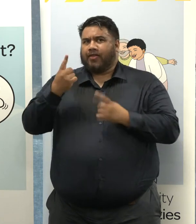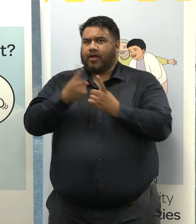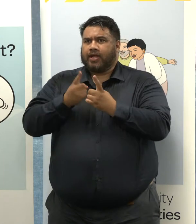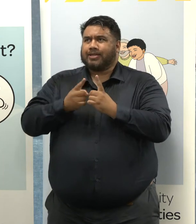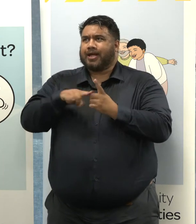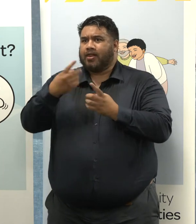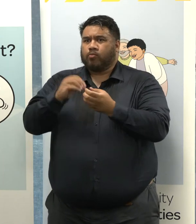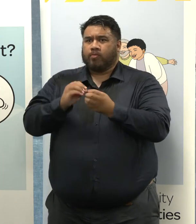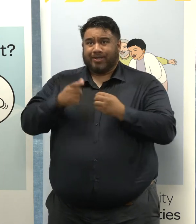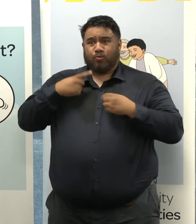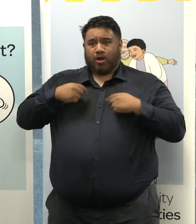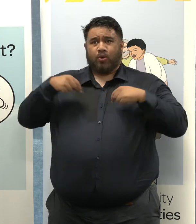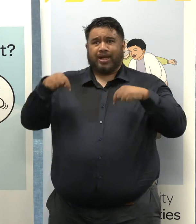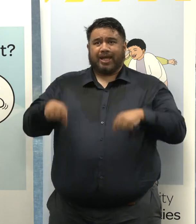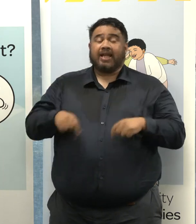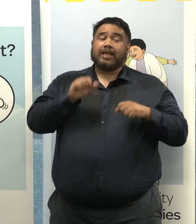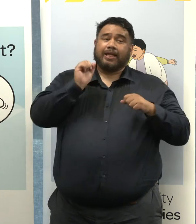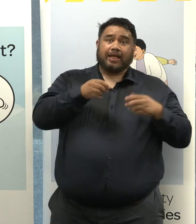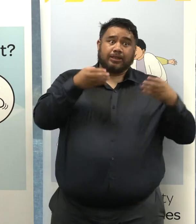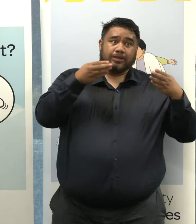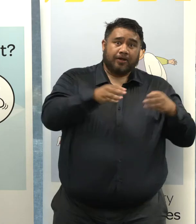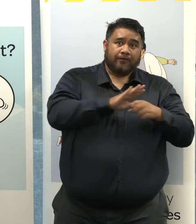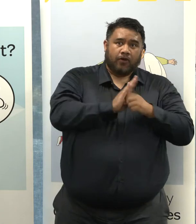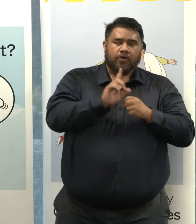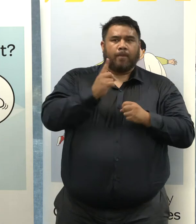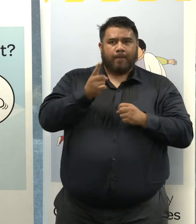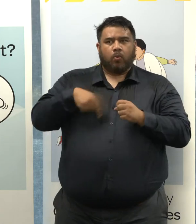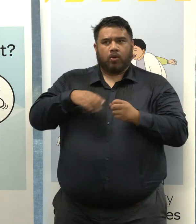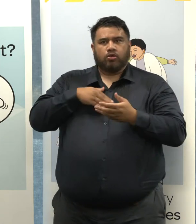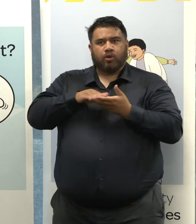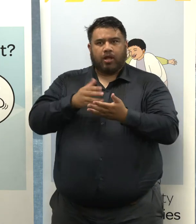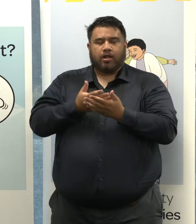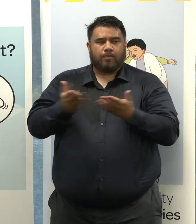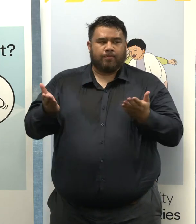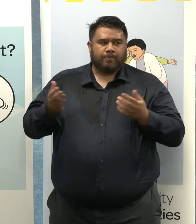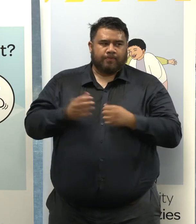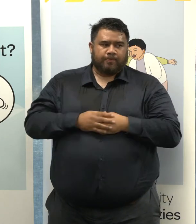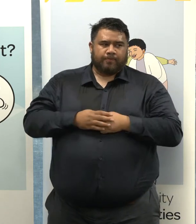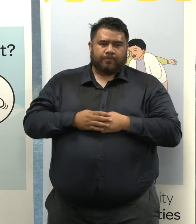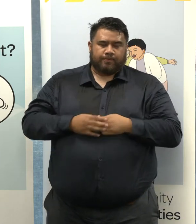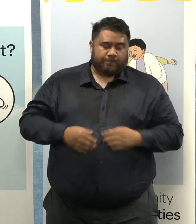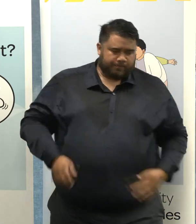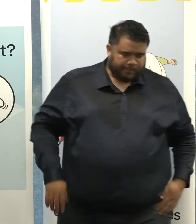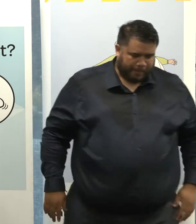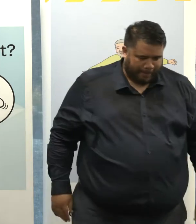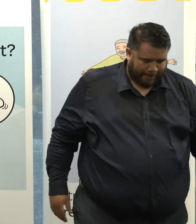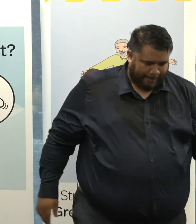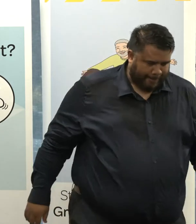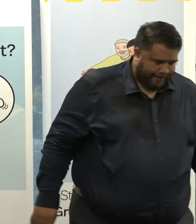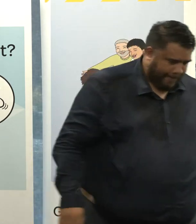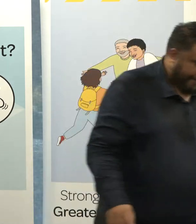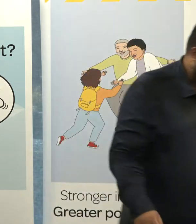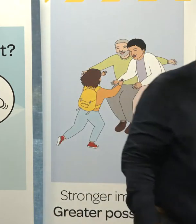Please don't let things ride. Please be in touch with your general practice if you need to because that is what we are therefore even if we are under